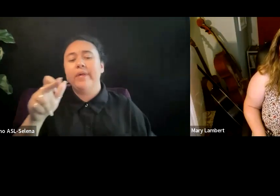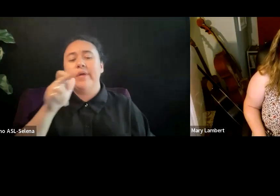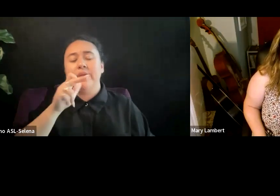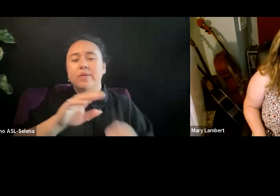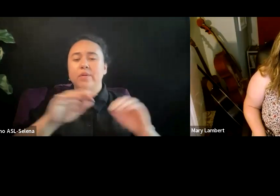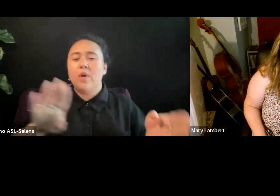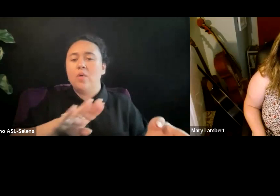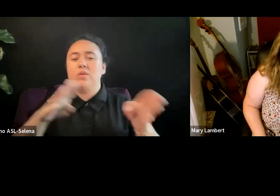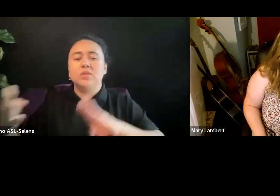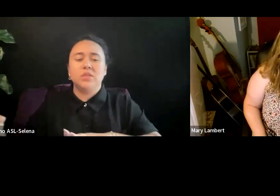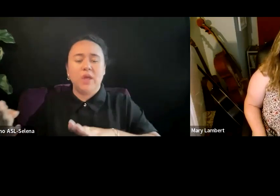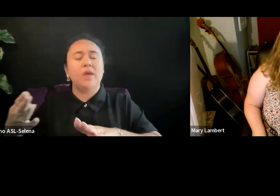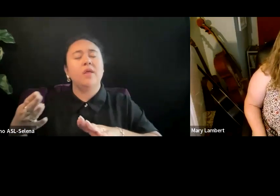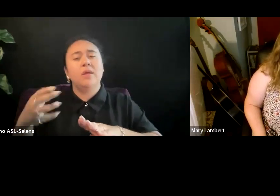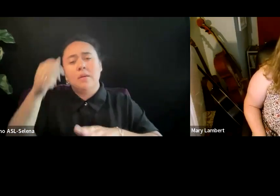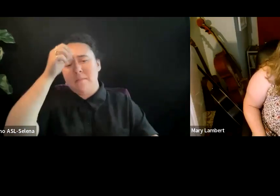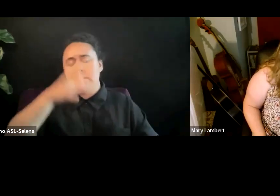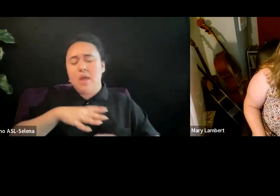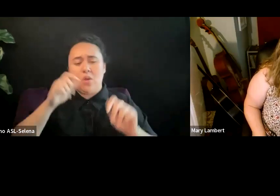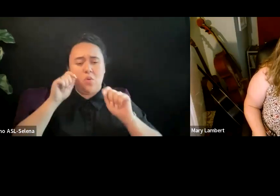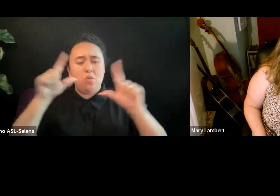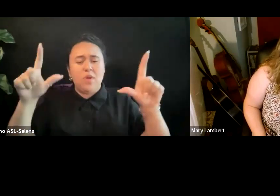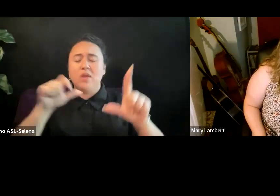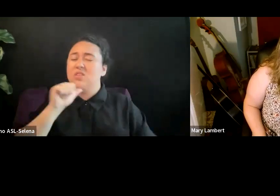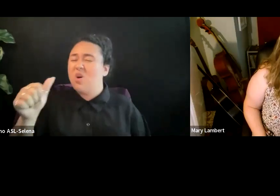Wait, Don't deny me.